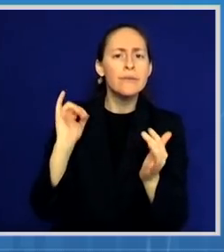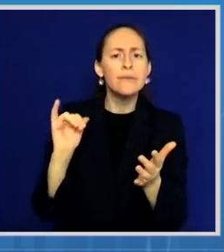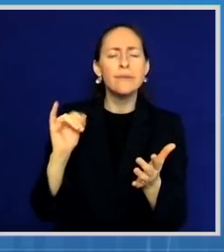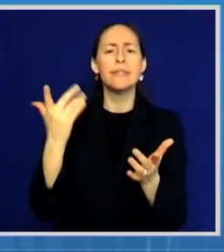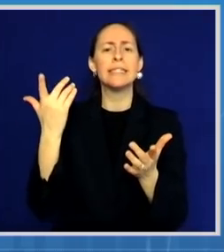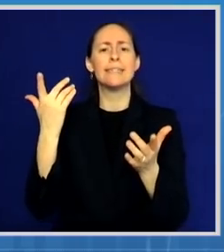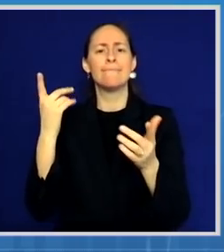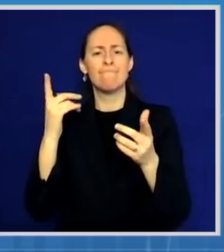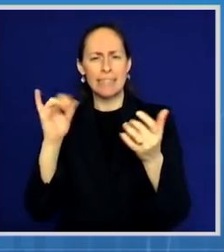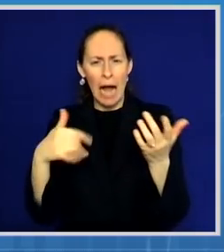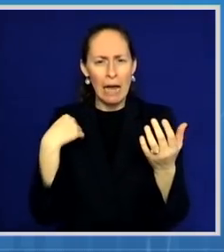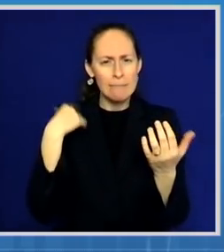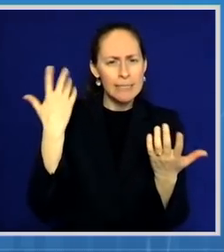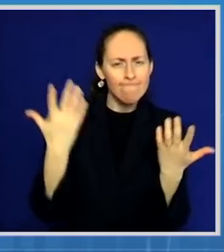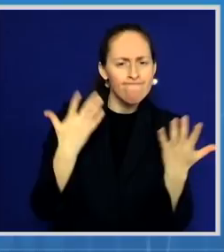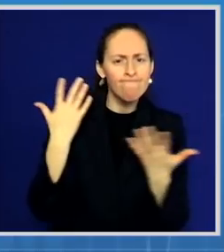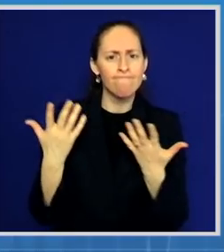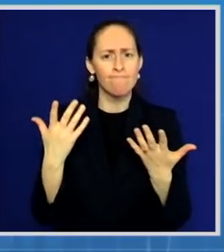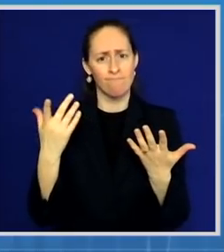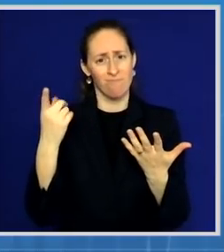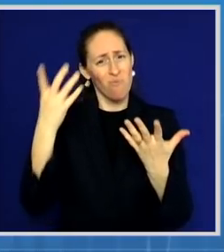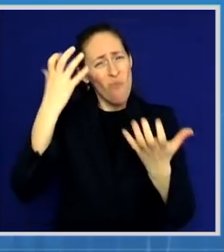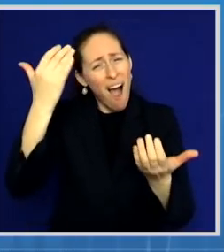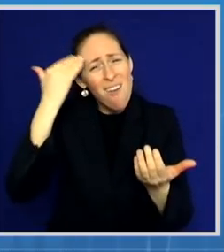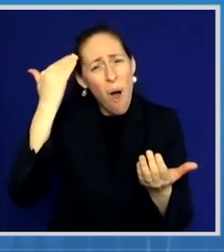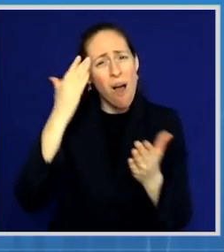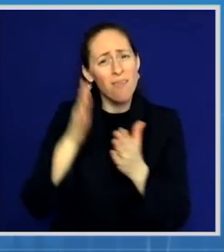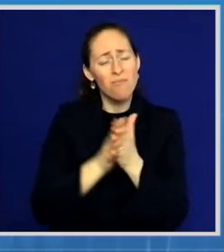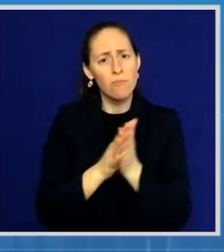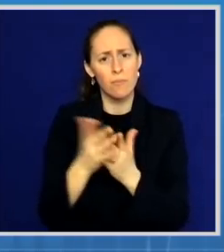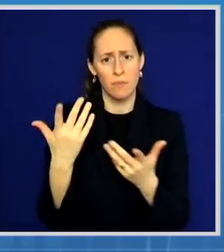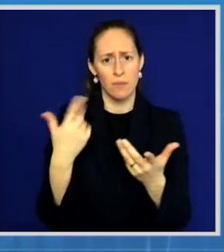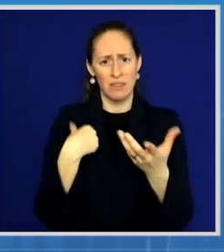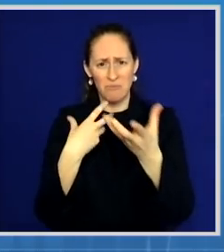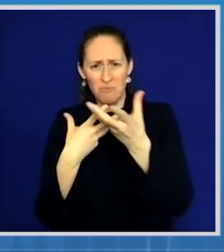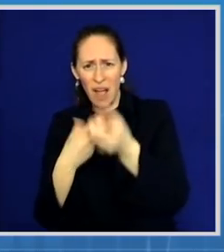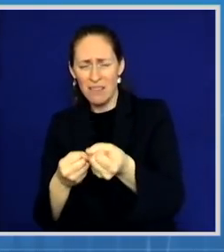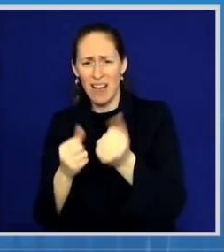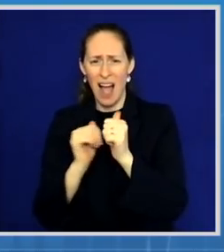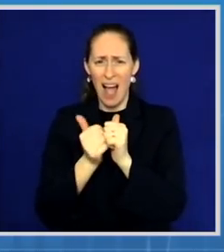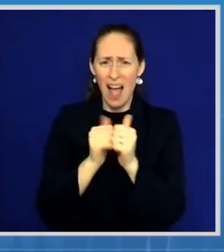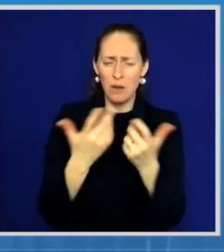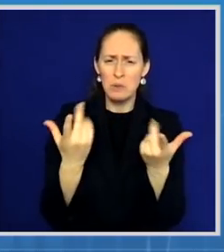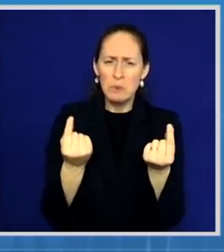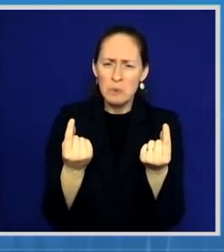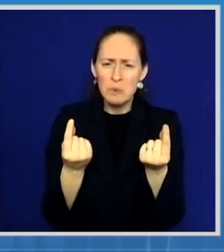and they want to hear from someone they trust. That's why our efforts are focused on mobilizing trusted messengers,